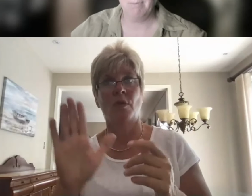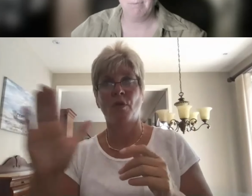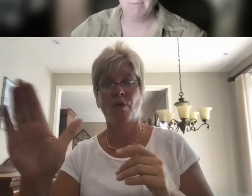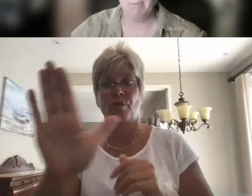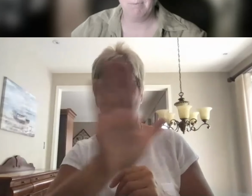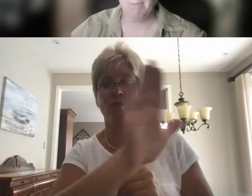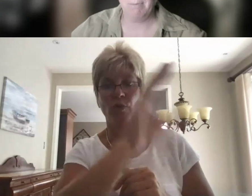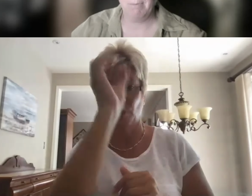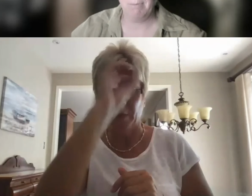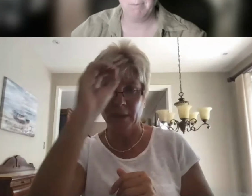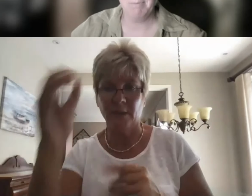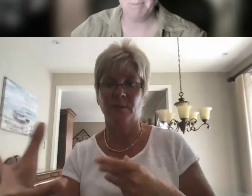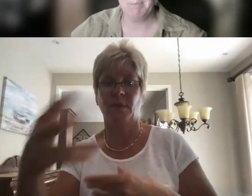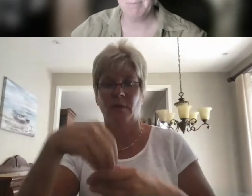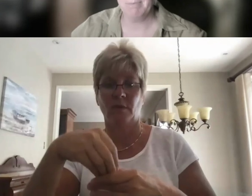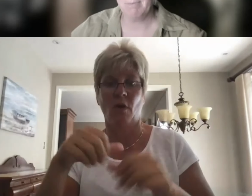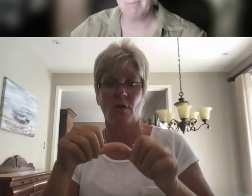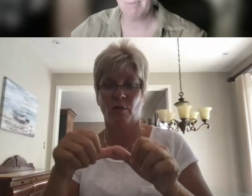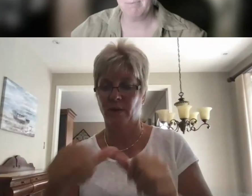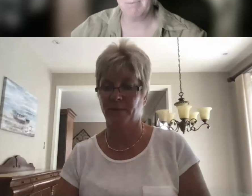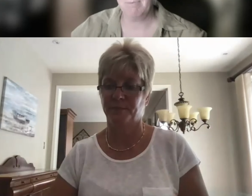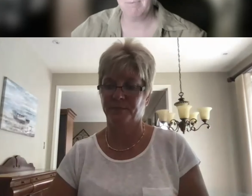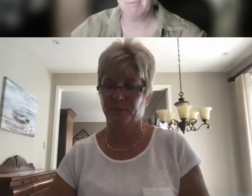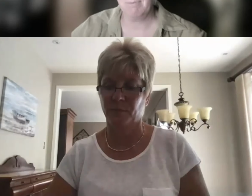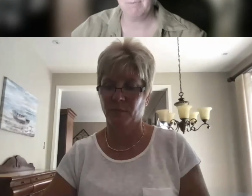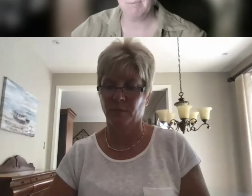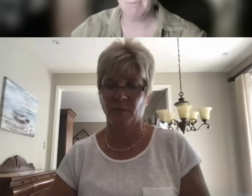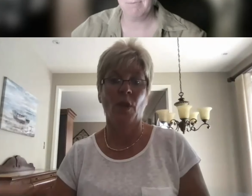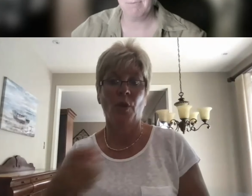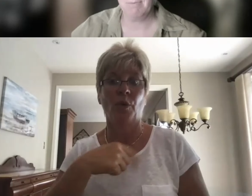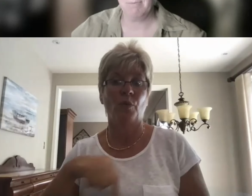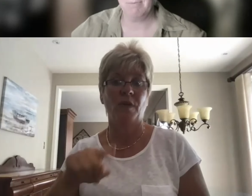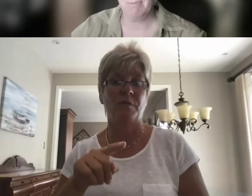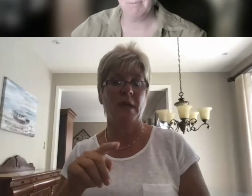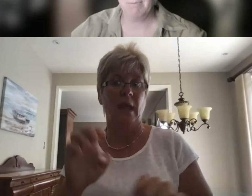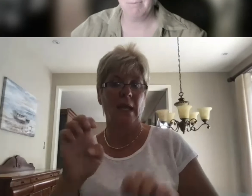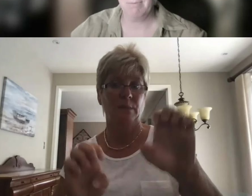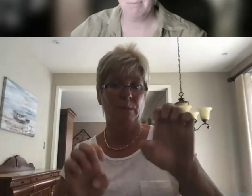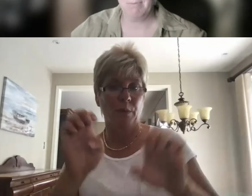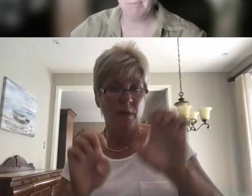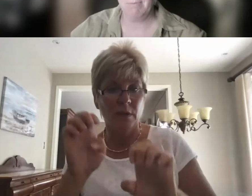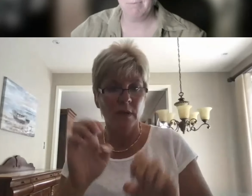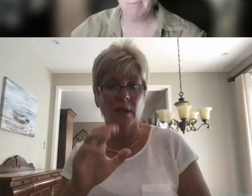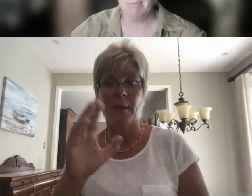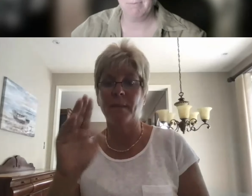I know we've been experimenting with that in some of our work at Microsoft.